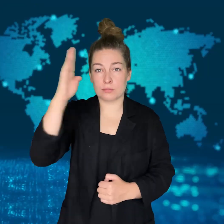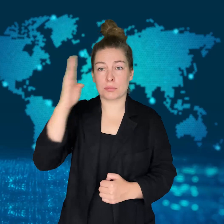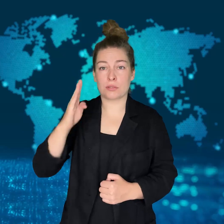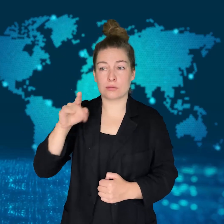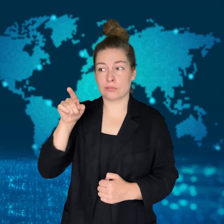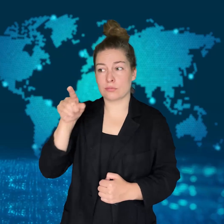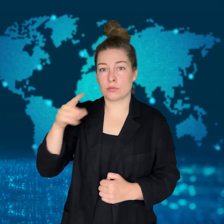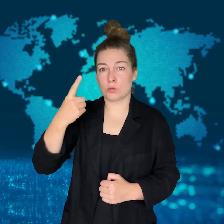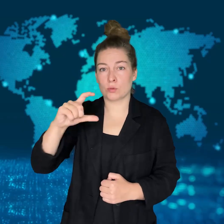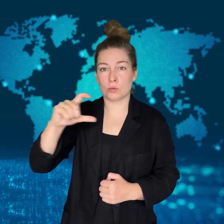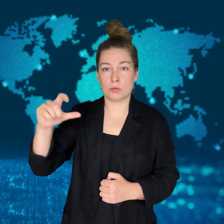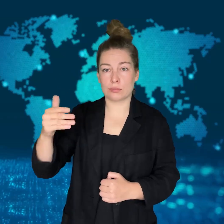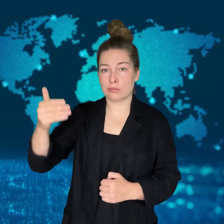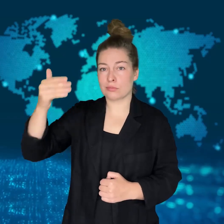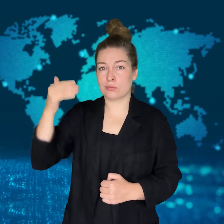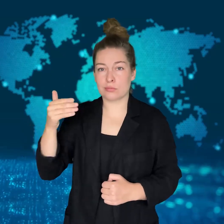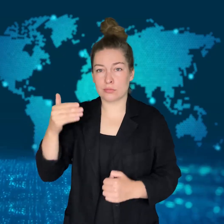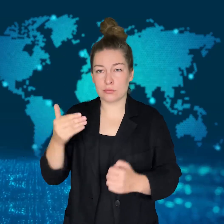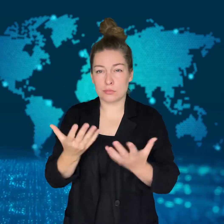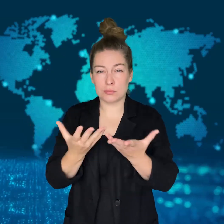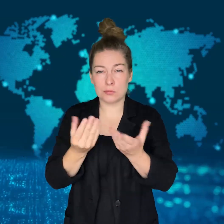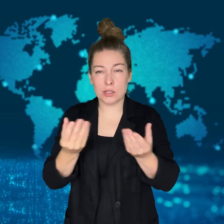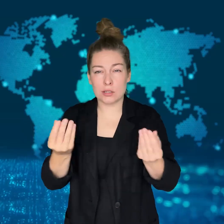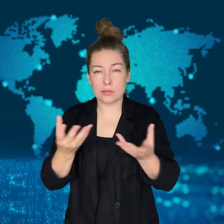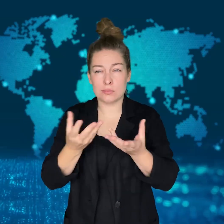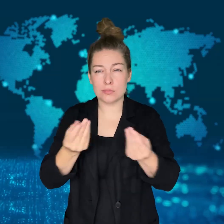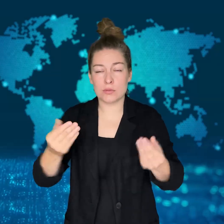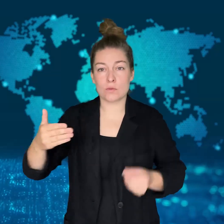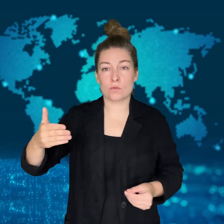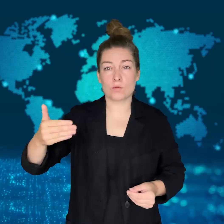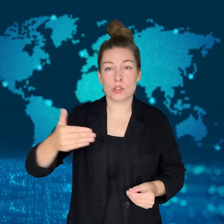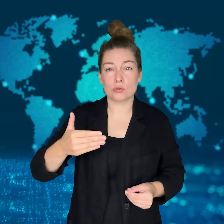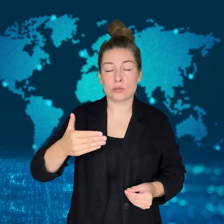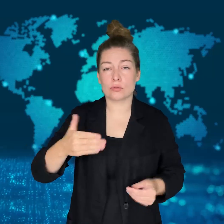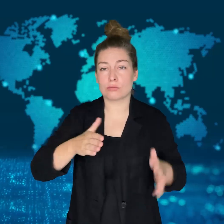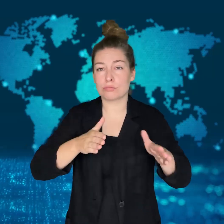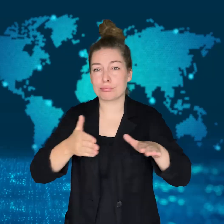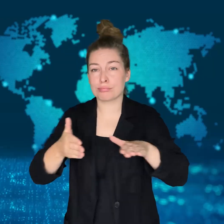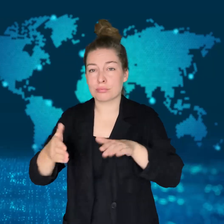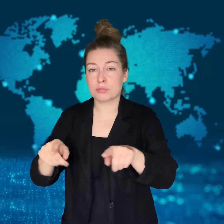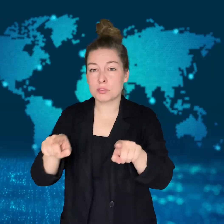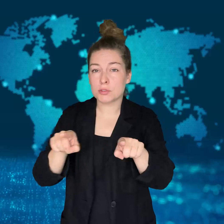[MONIKA]: Hundreds of dolphins and thousands of fishes were